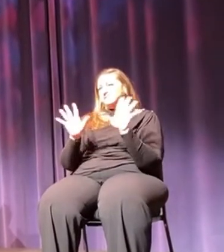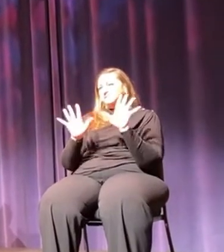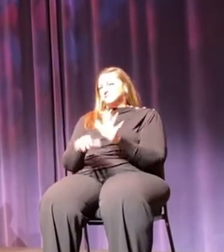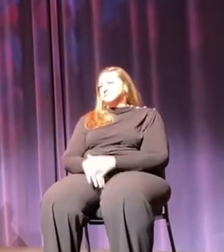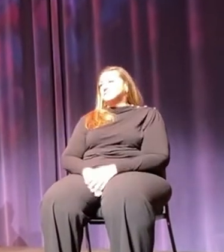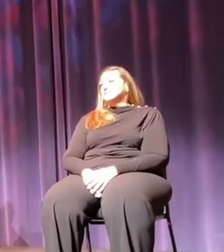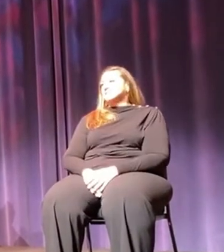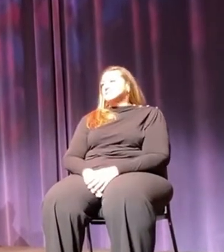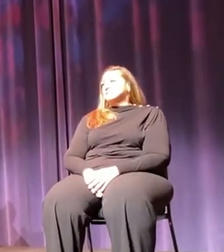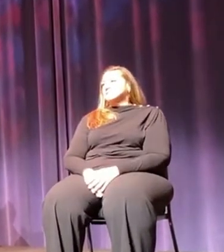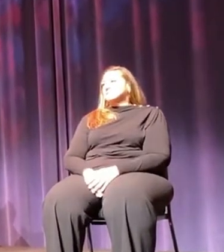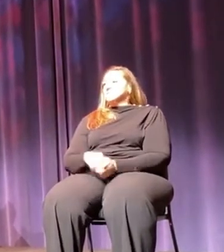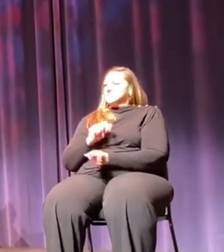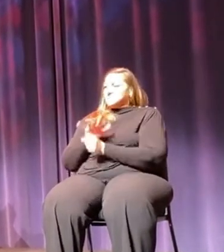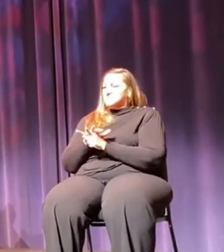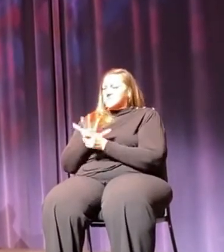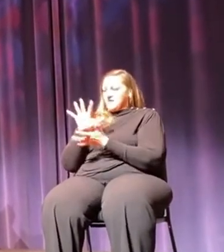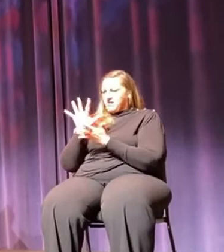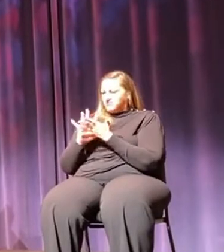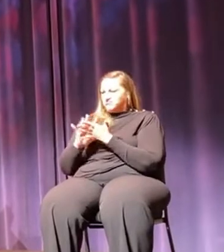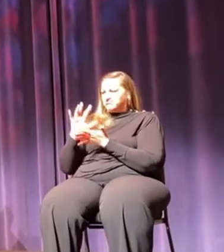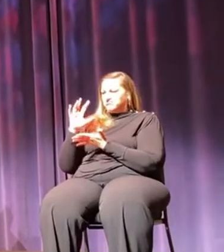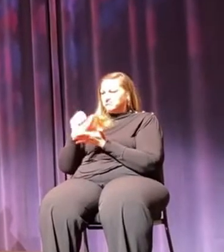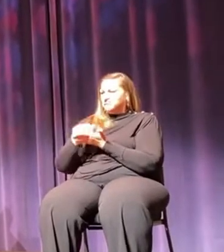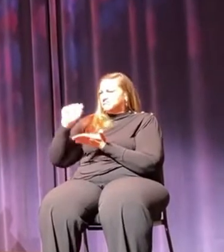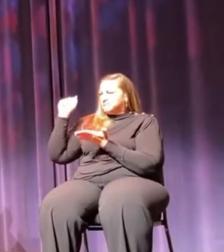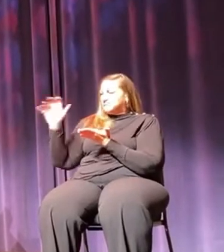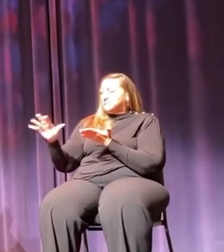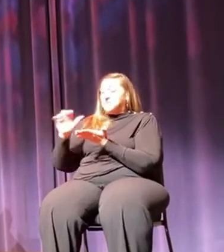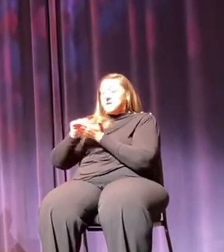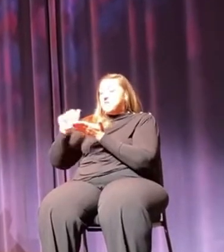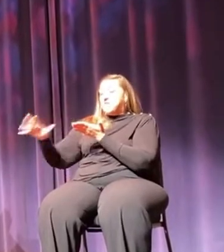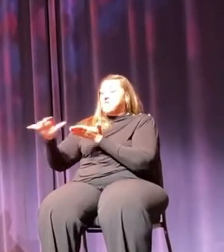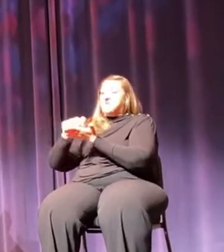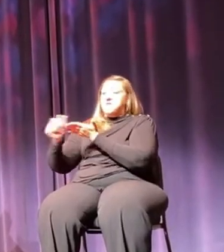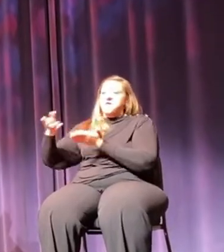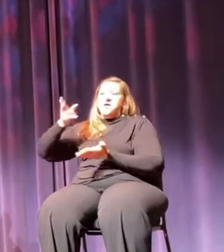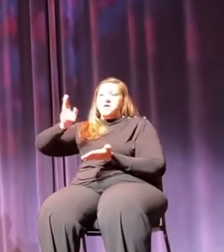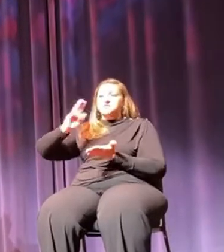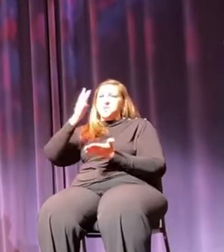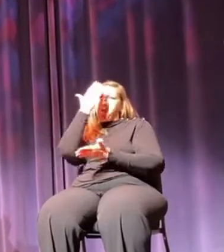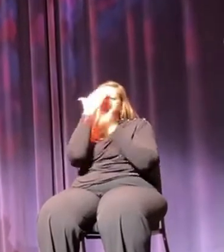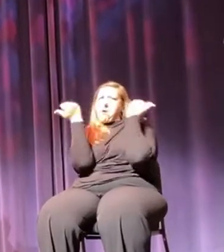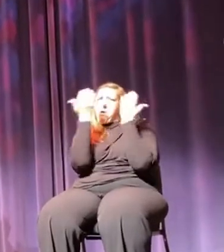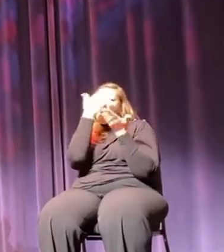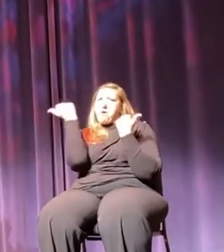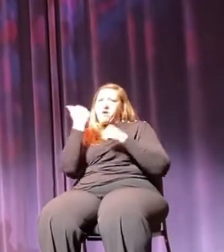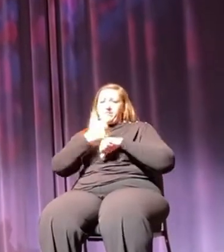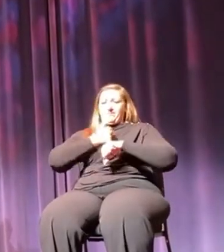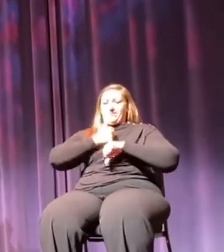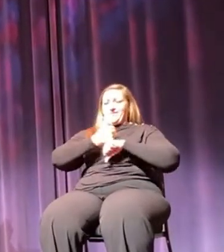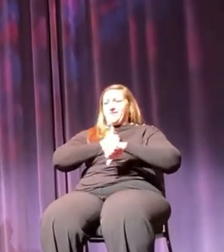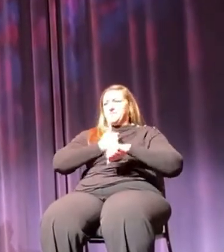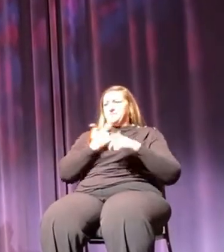What's committed gets erased, what's erased called forgotten. Historical amnesia: a people blame themselves.